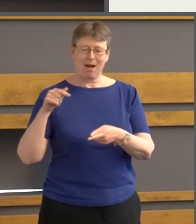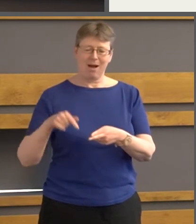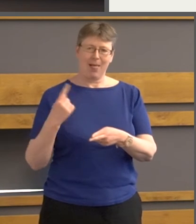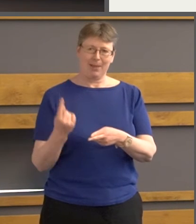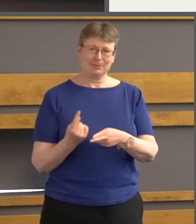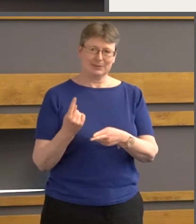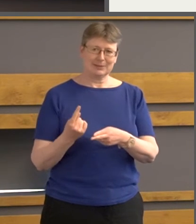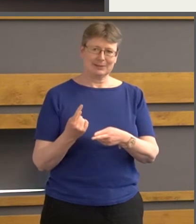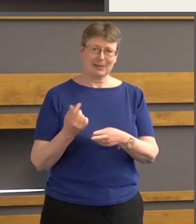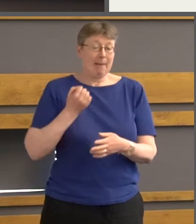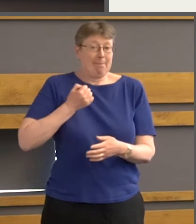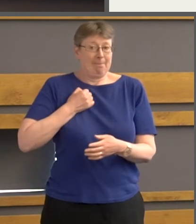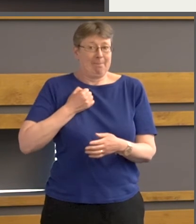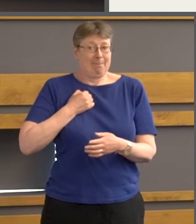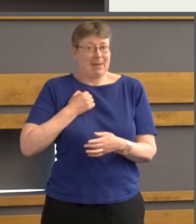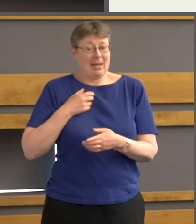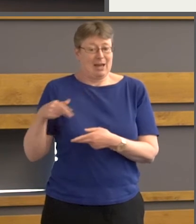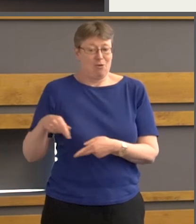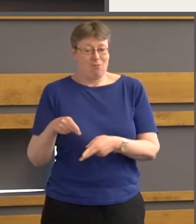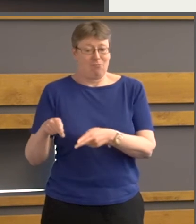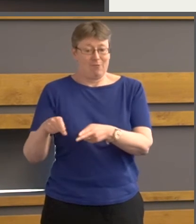My land of rivers was where it all began,